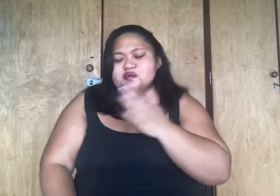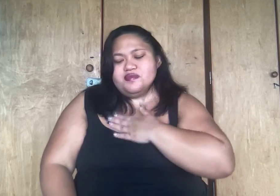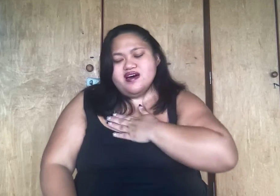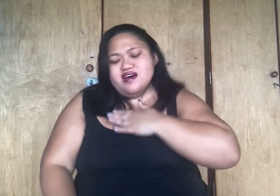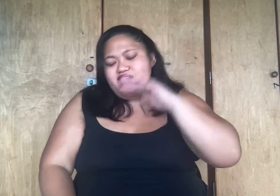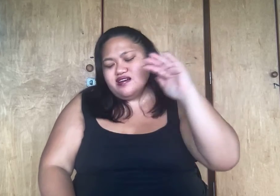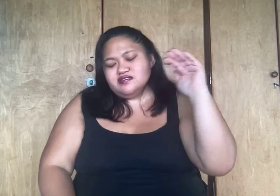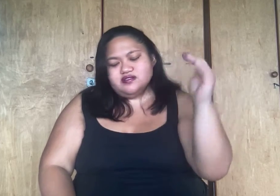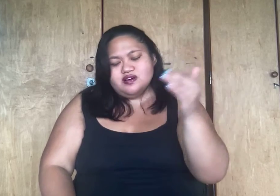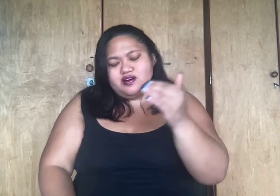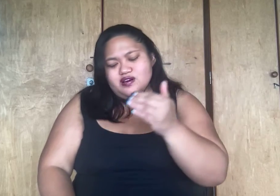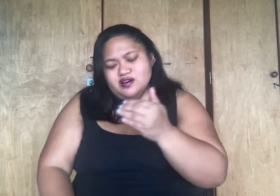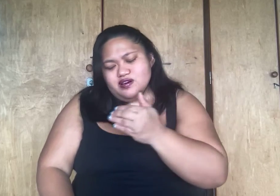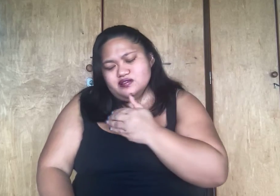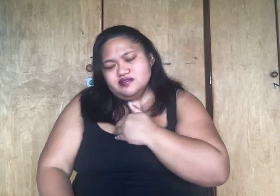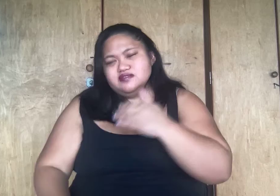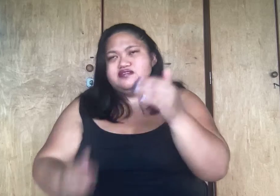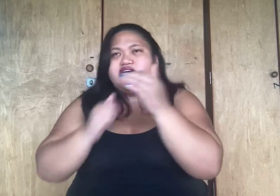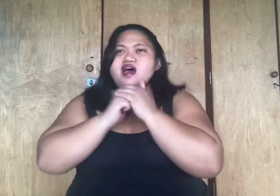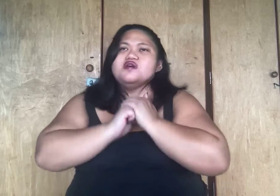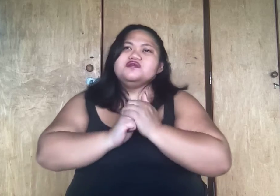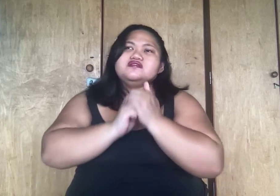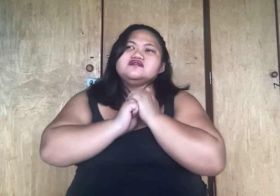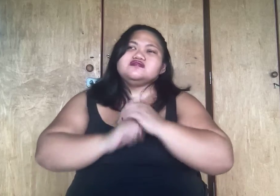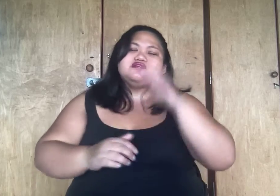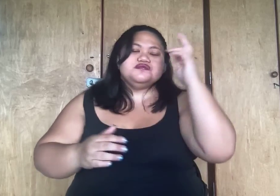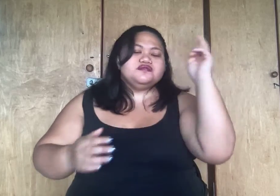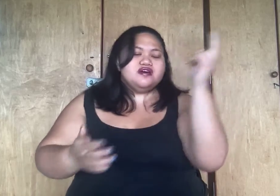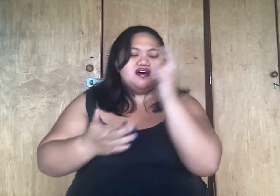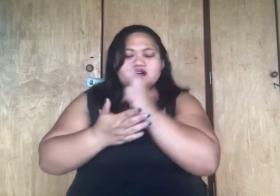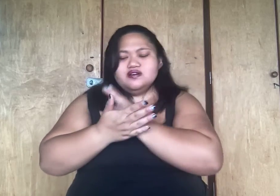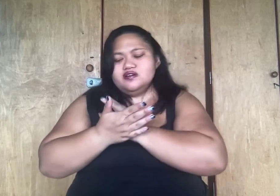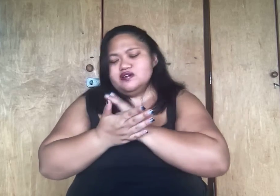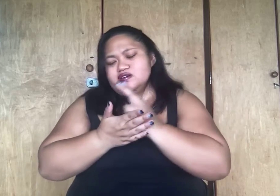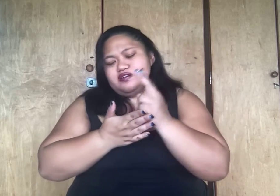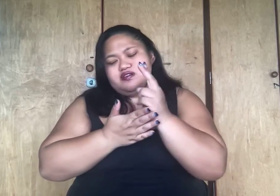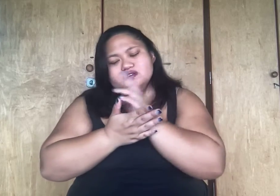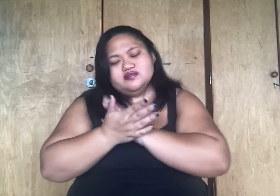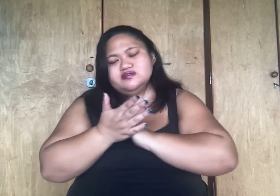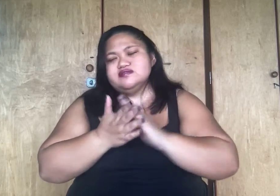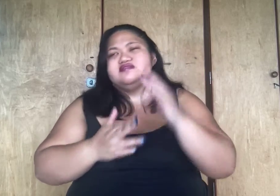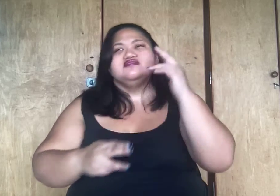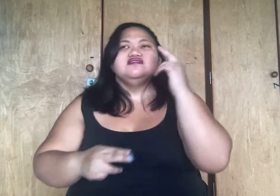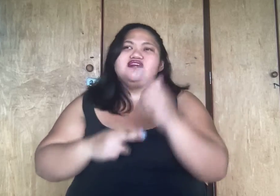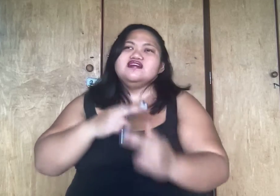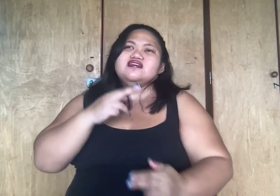... oh my soul ... ... ill worship his ... ... holy name ...